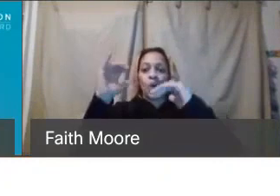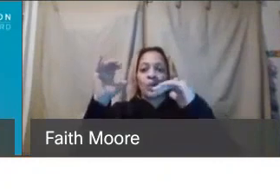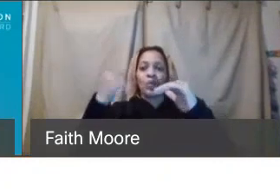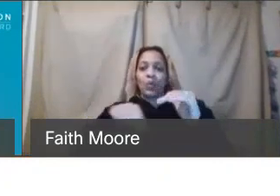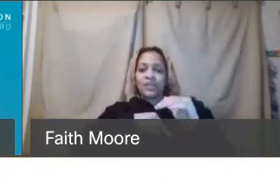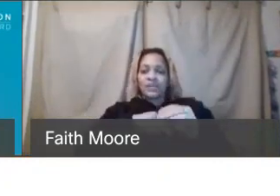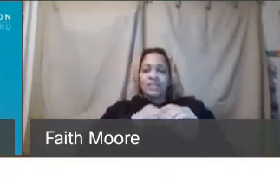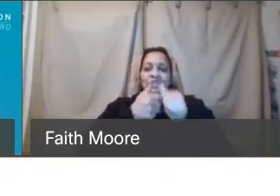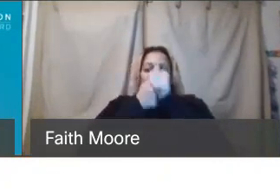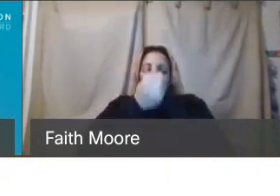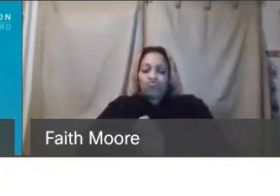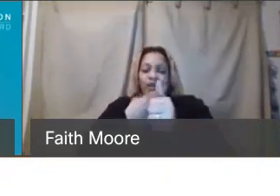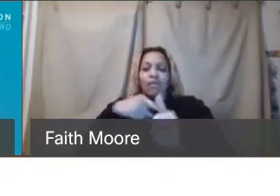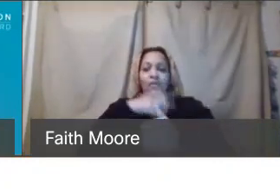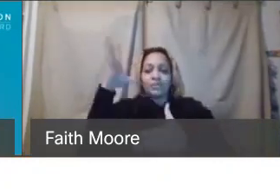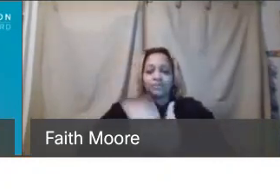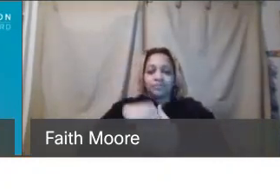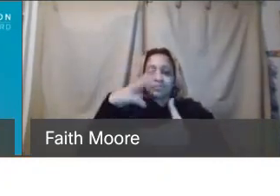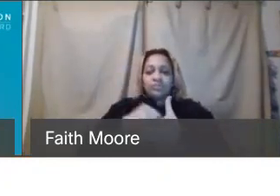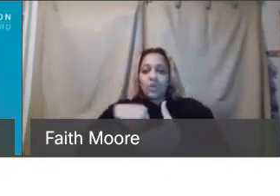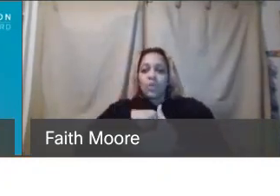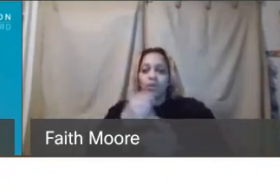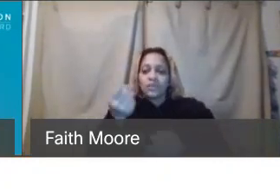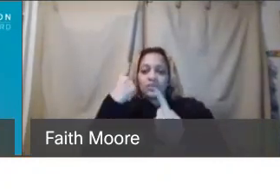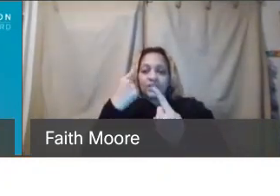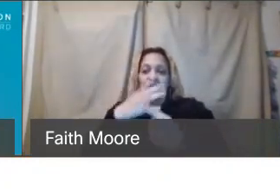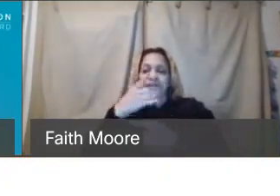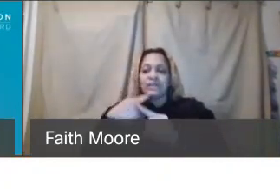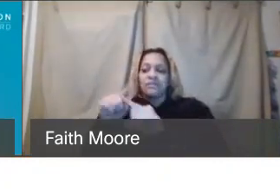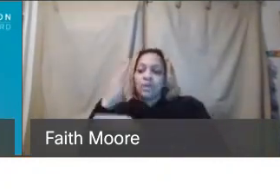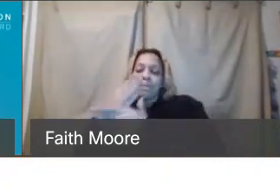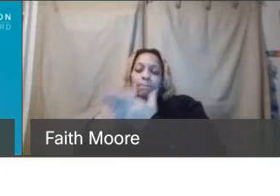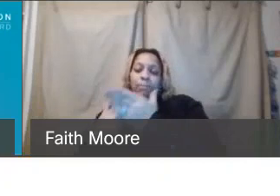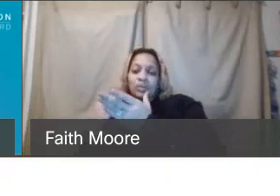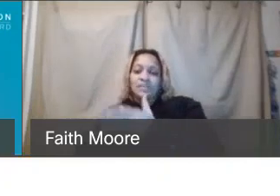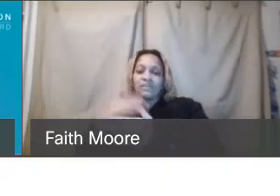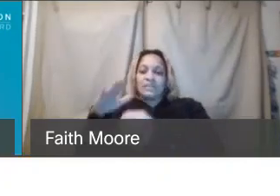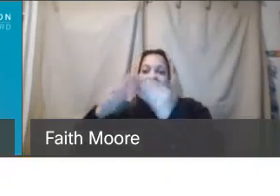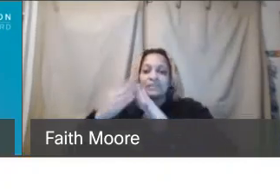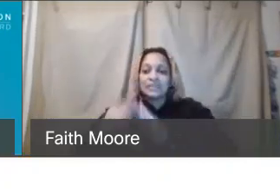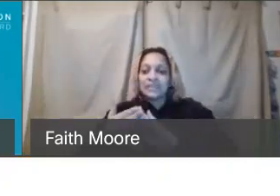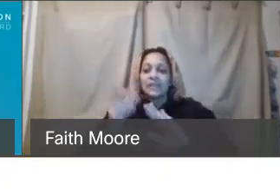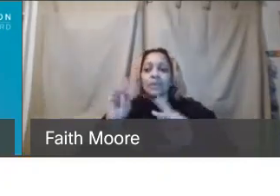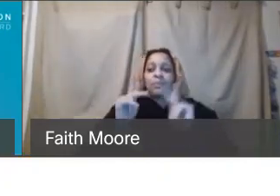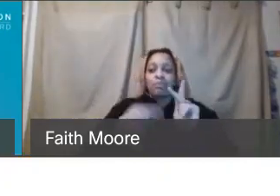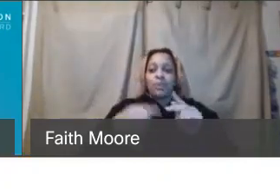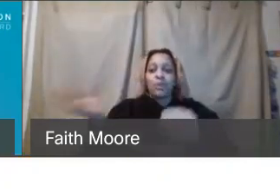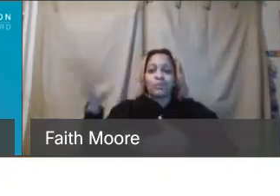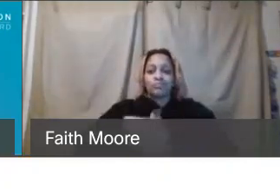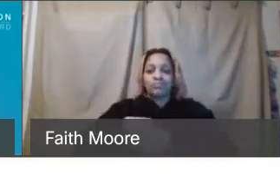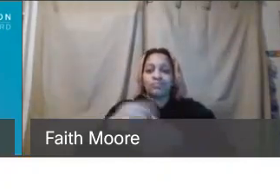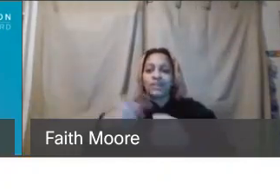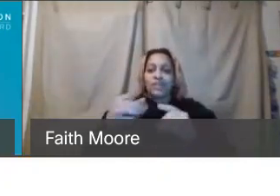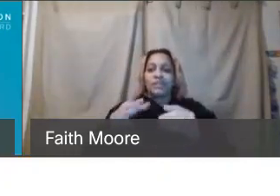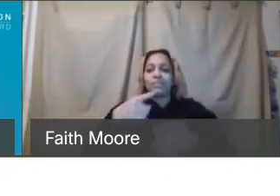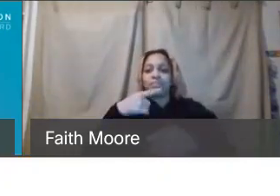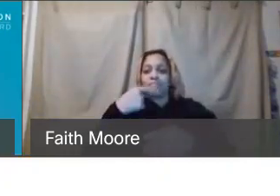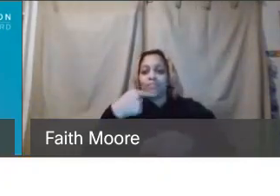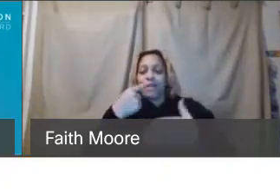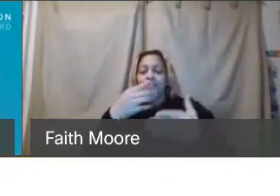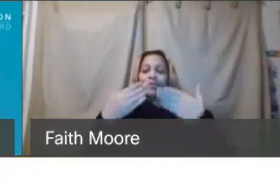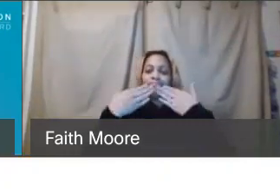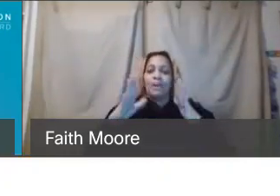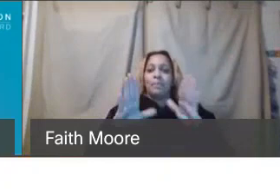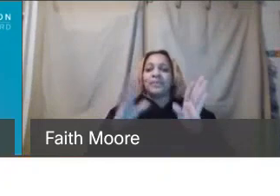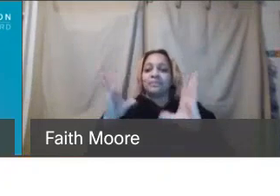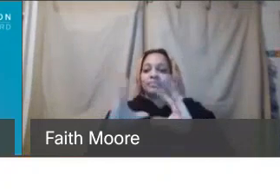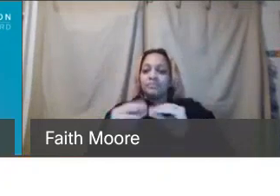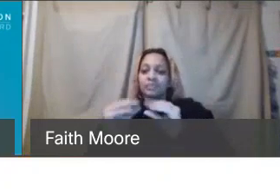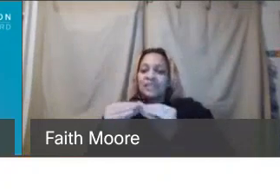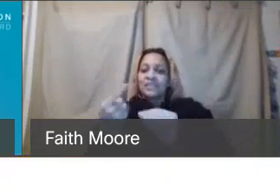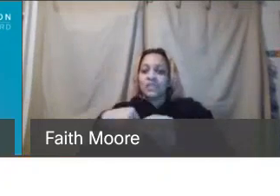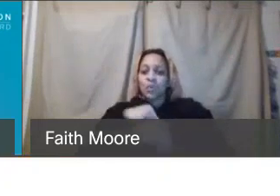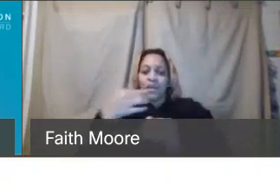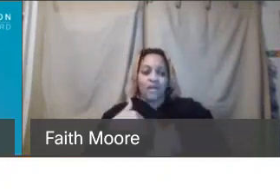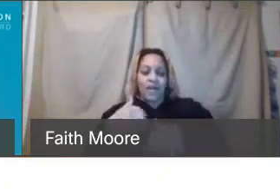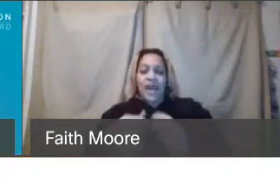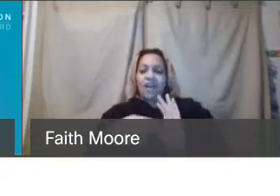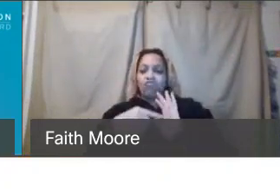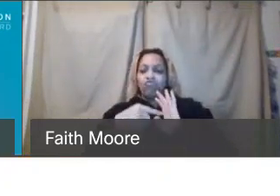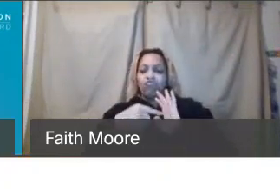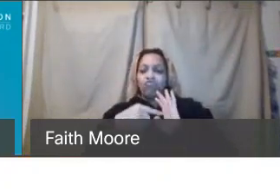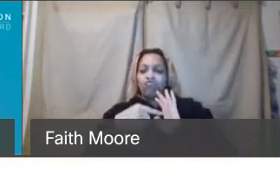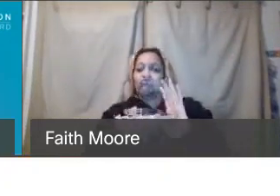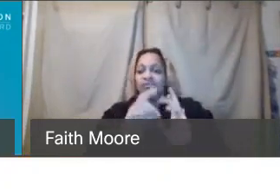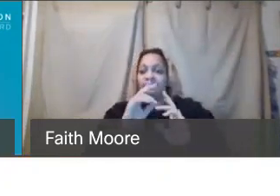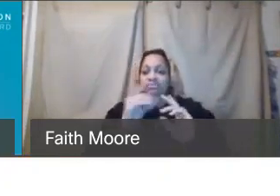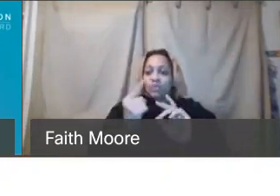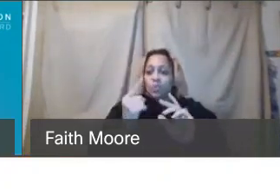So we understand from what parts of the city people are coming to our public meetings, where we might need to do additional work to ensure that there is a representative sampling of people providing us input on on this project.